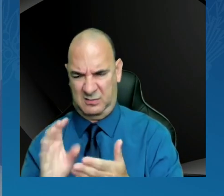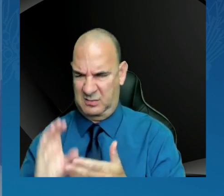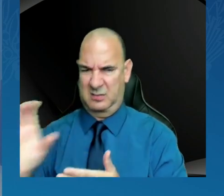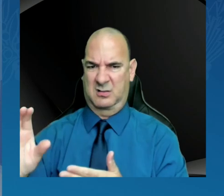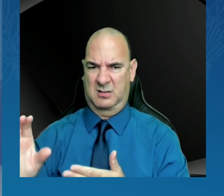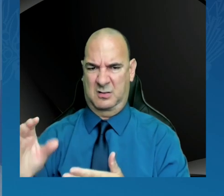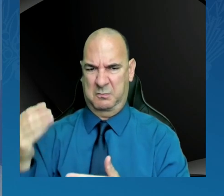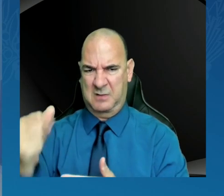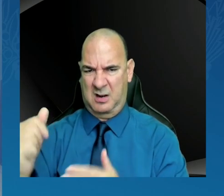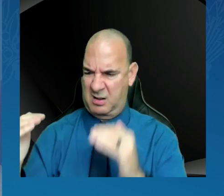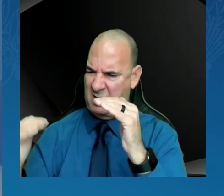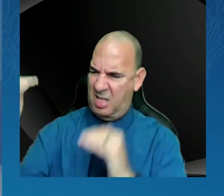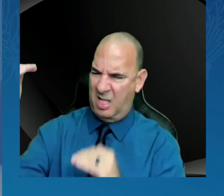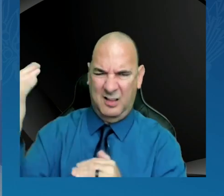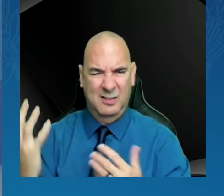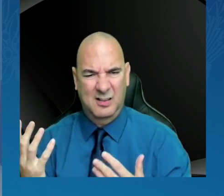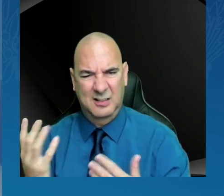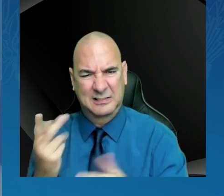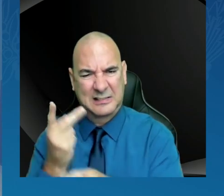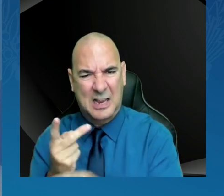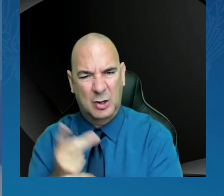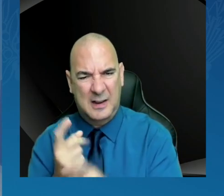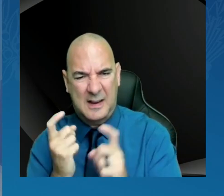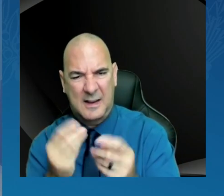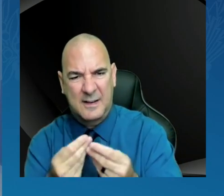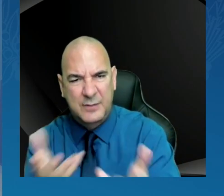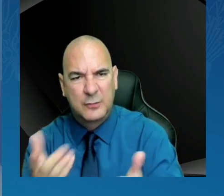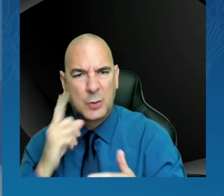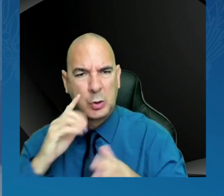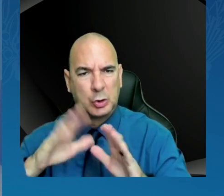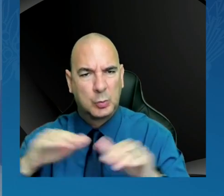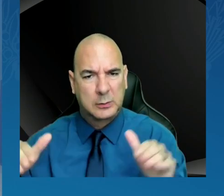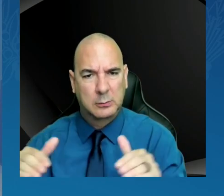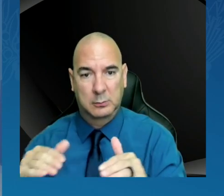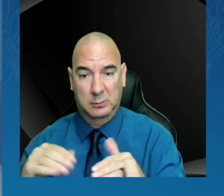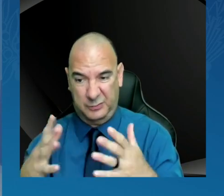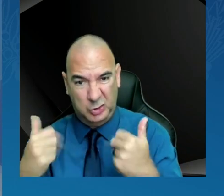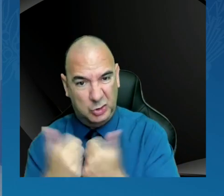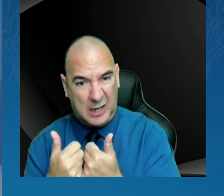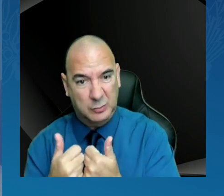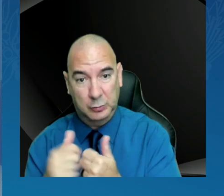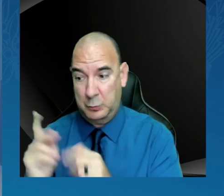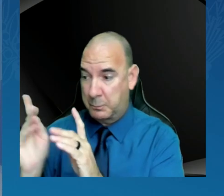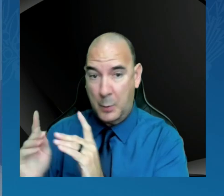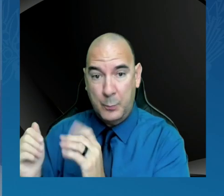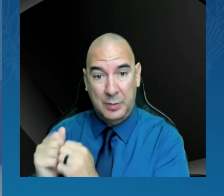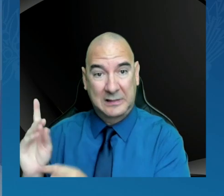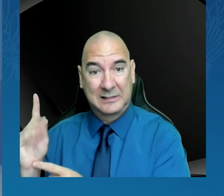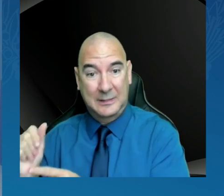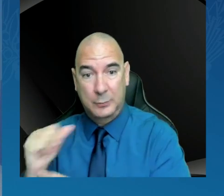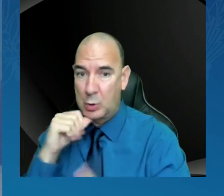People with disabilities who haven't had the opportunities that they quite honestly deserve. People who spent time in the court system